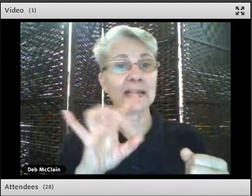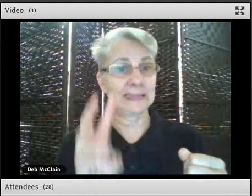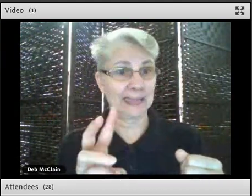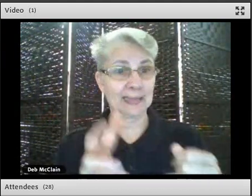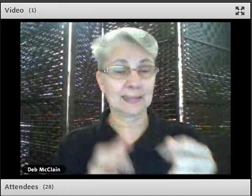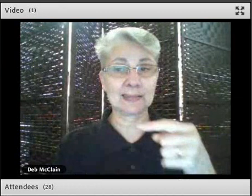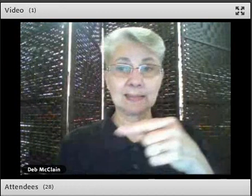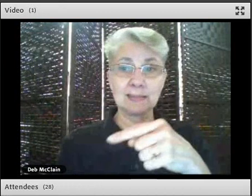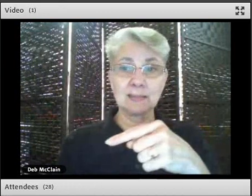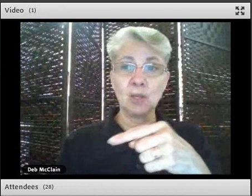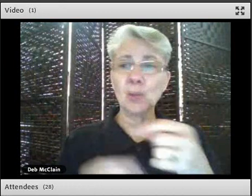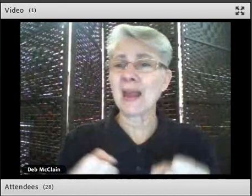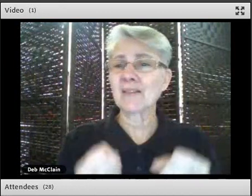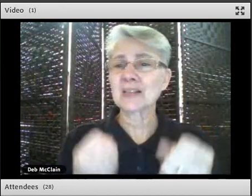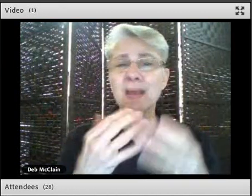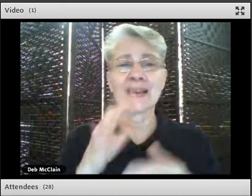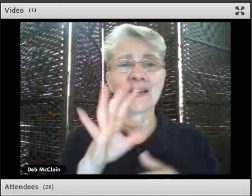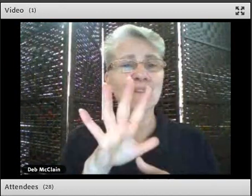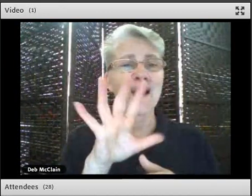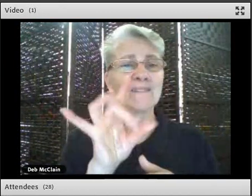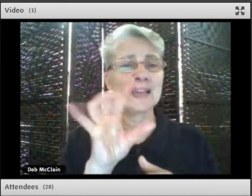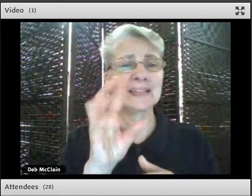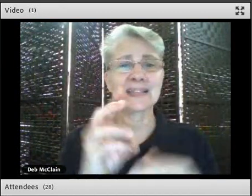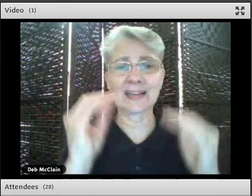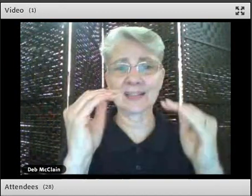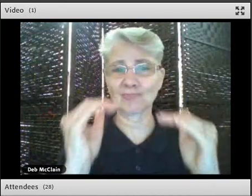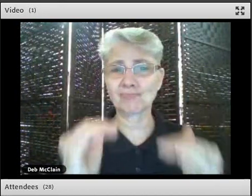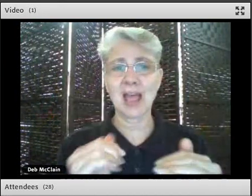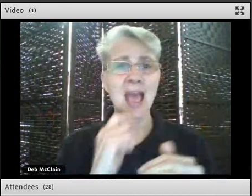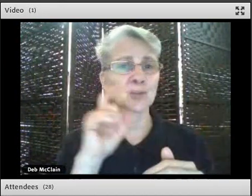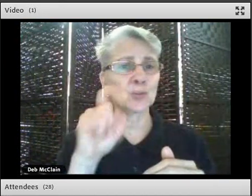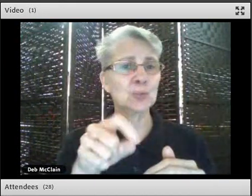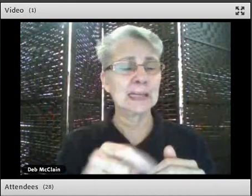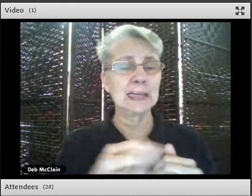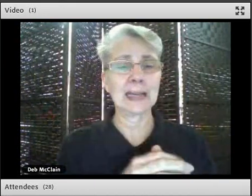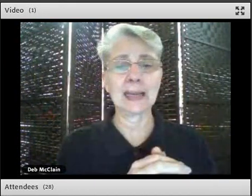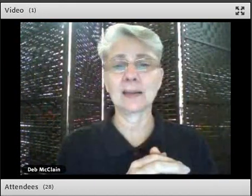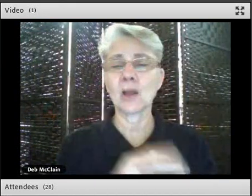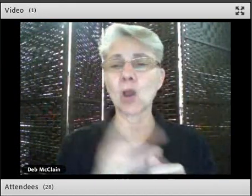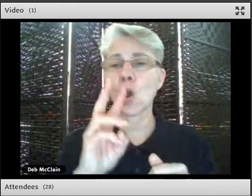to see what awards an audio recording has been given.